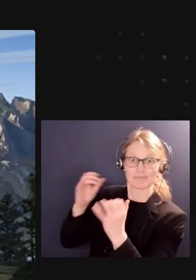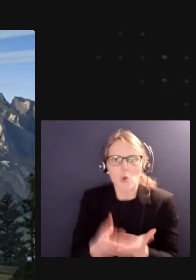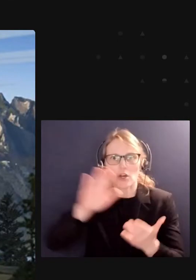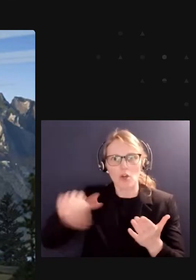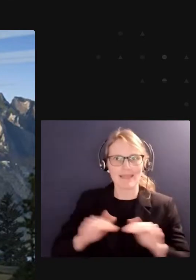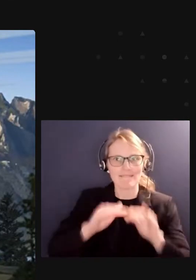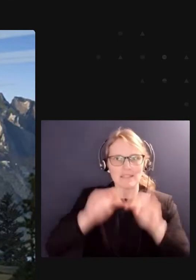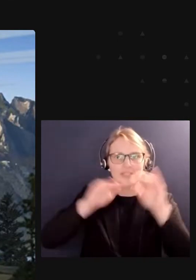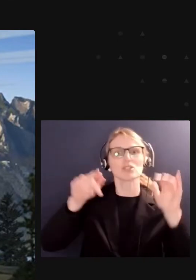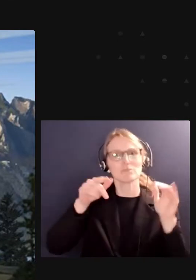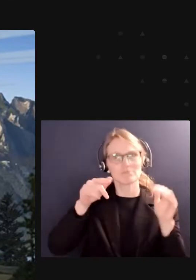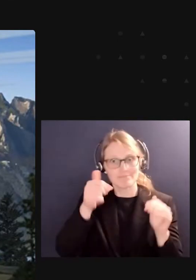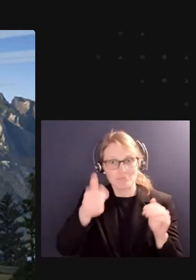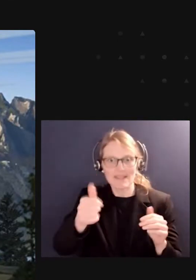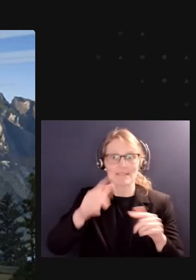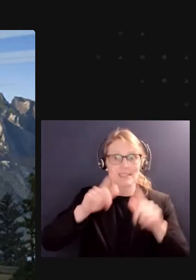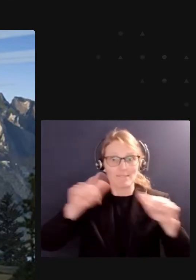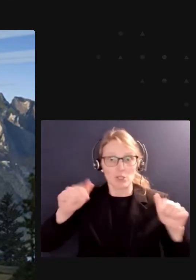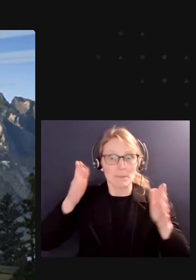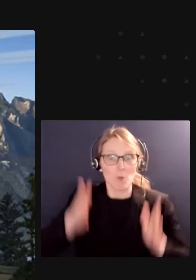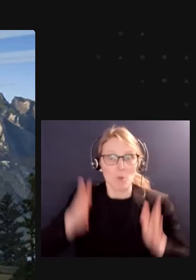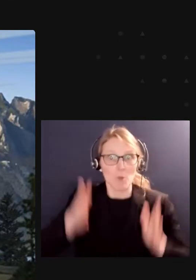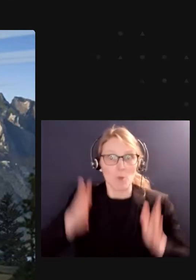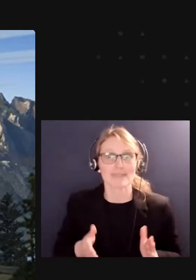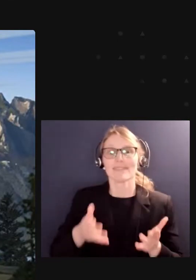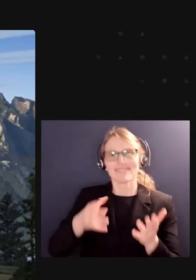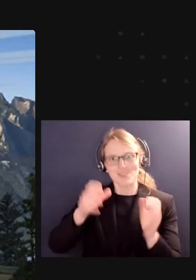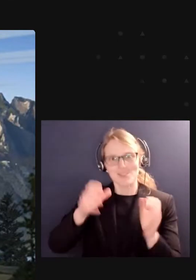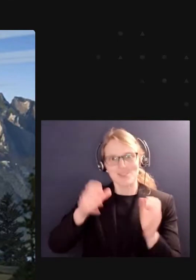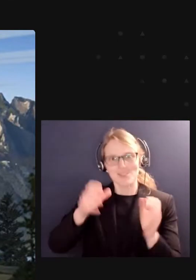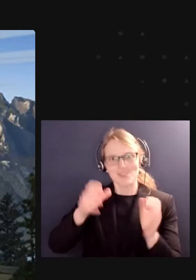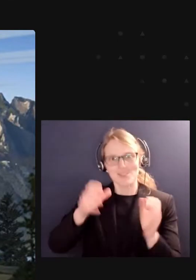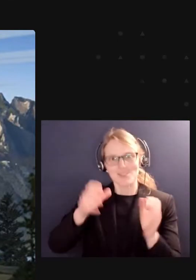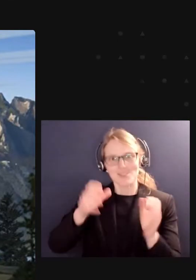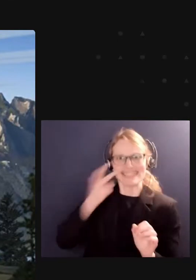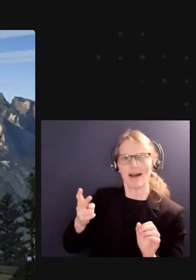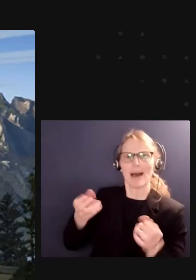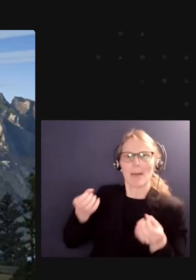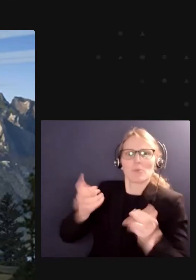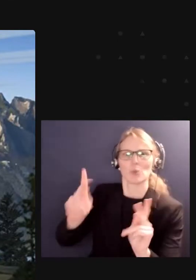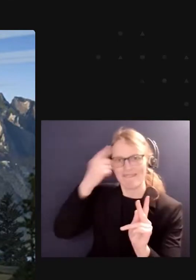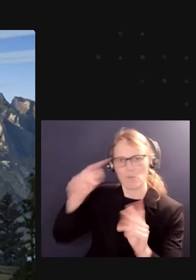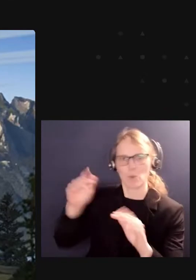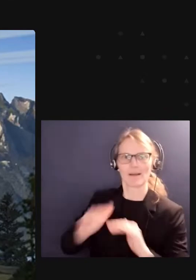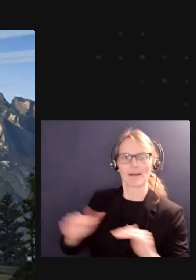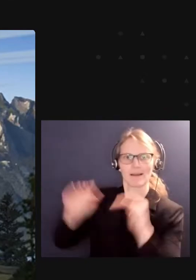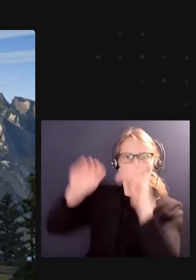talk about what we can do to create an inclusive environment, but I would just say just getting talent in is a challenge.